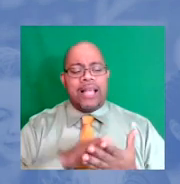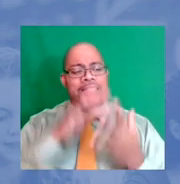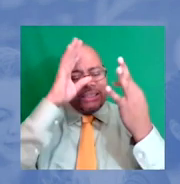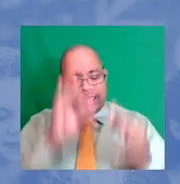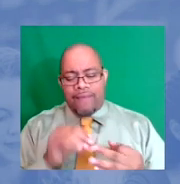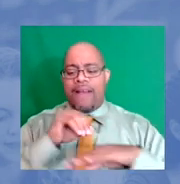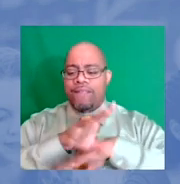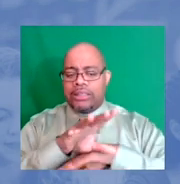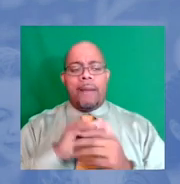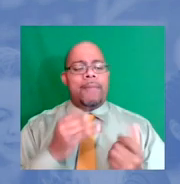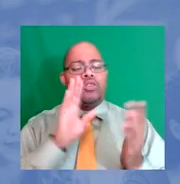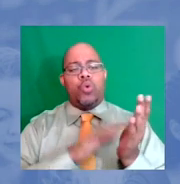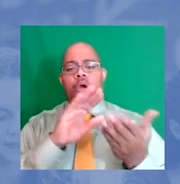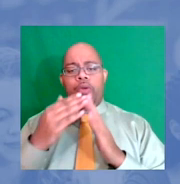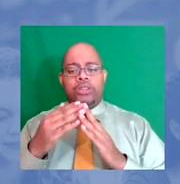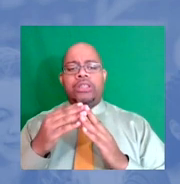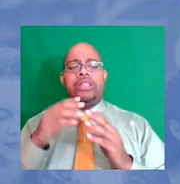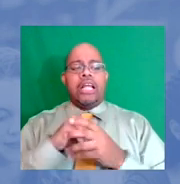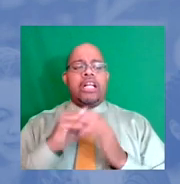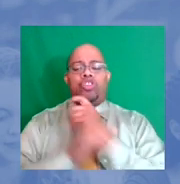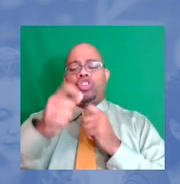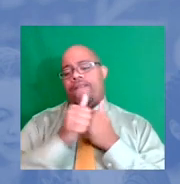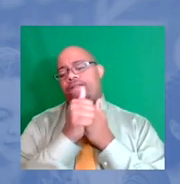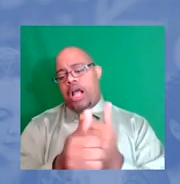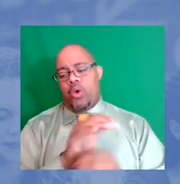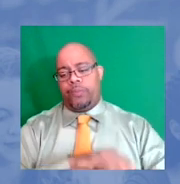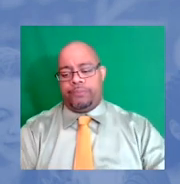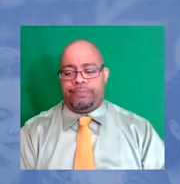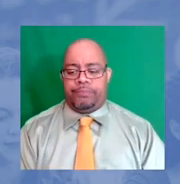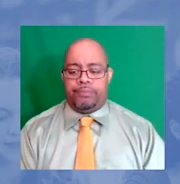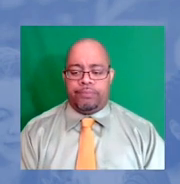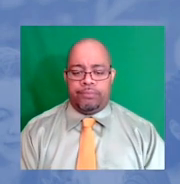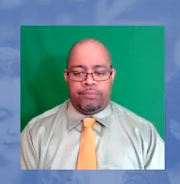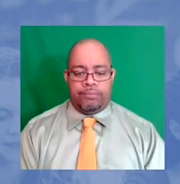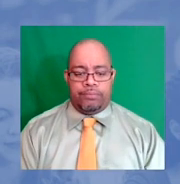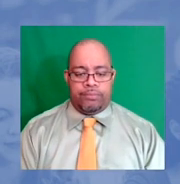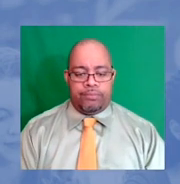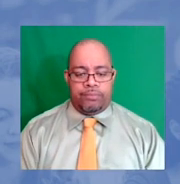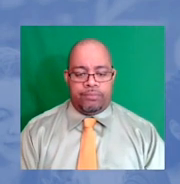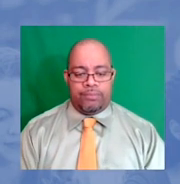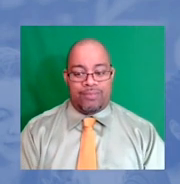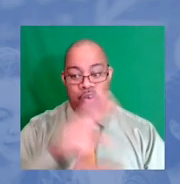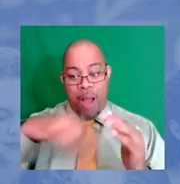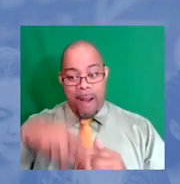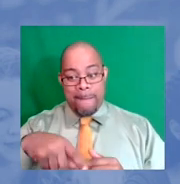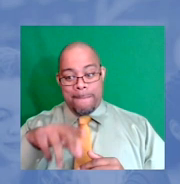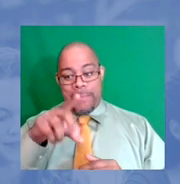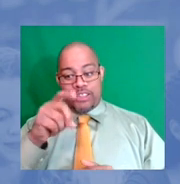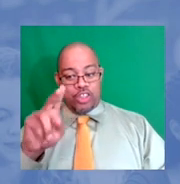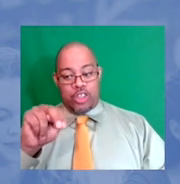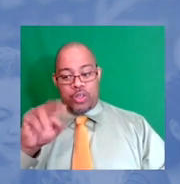AROUND THE COUNTRY SHOULD FOLLOW. >> YOU WANT TO WRAP IT UP, DR. NOGUERA?